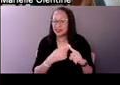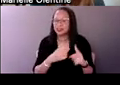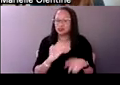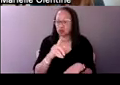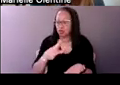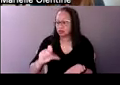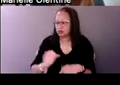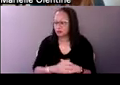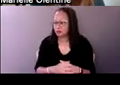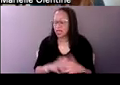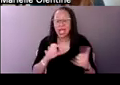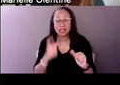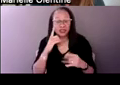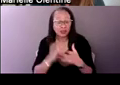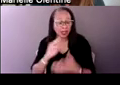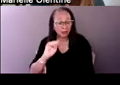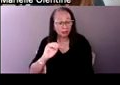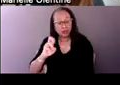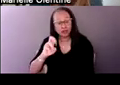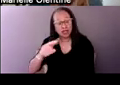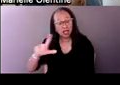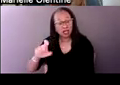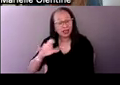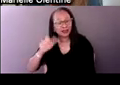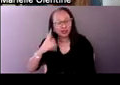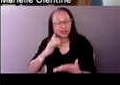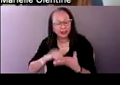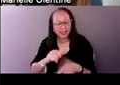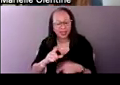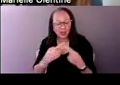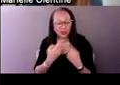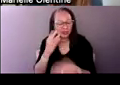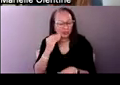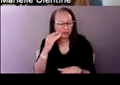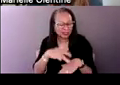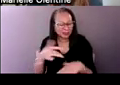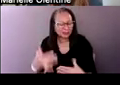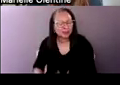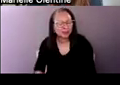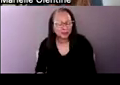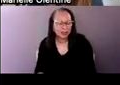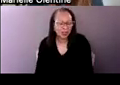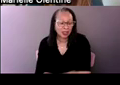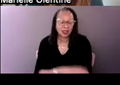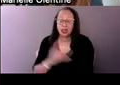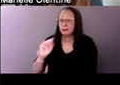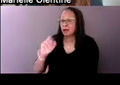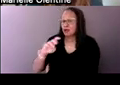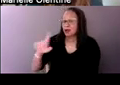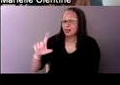the filmmaker travel, priority number six, but they might not have the budget for both. This is what I mean by sometimes the priorities